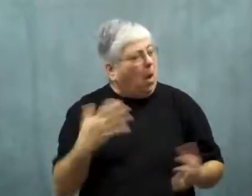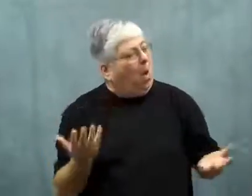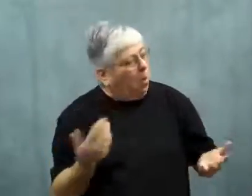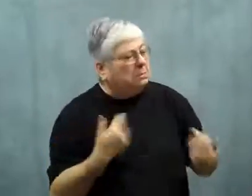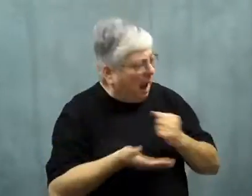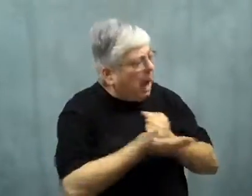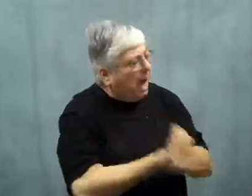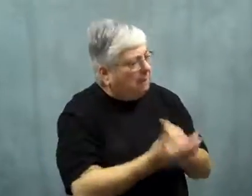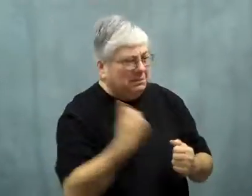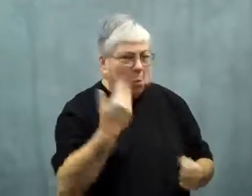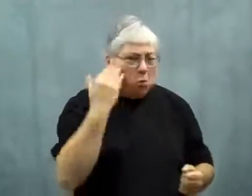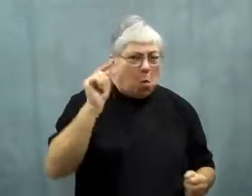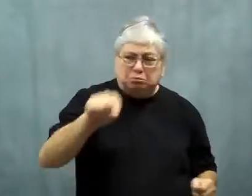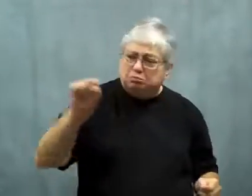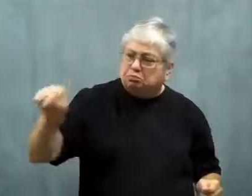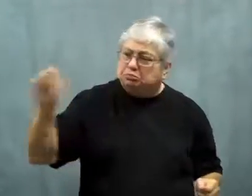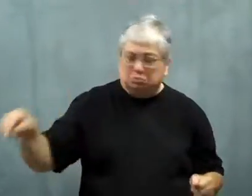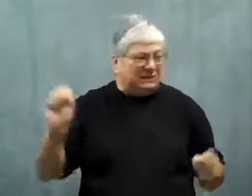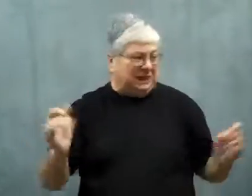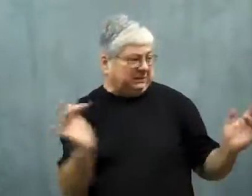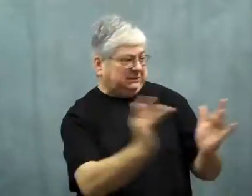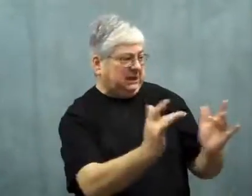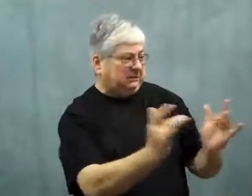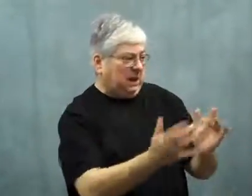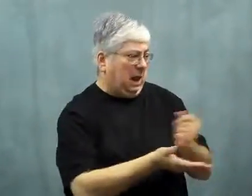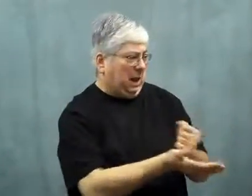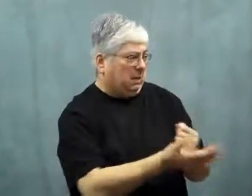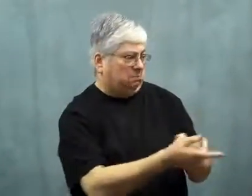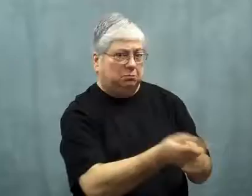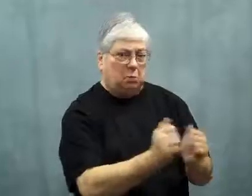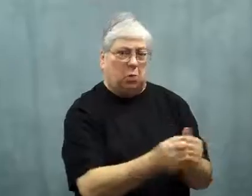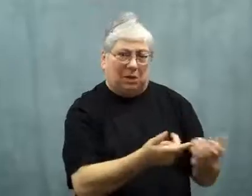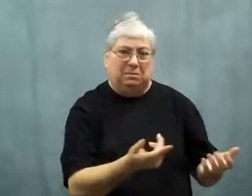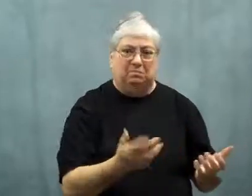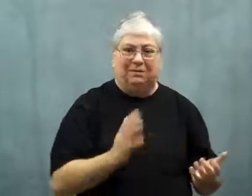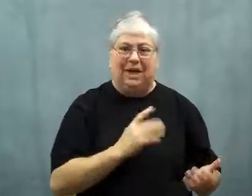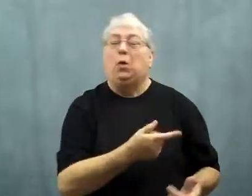He agreed to put her in contact with people who could help her.